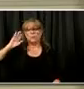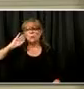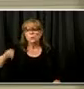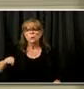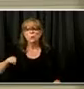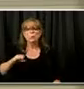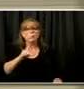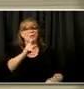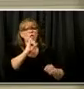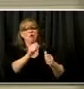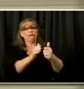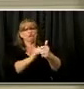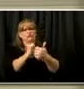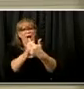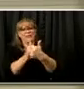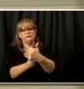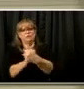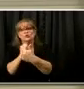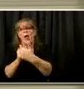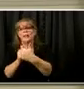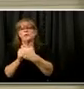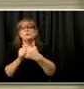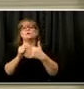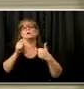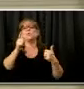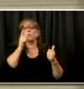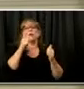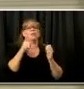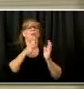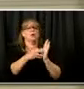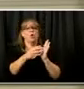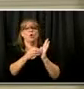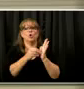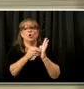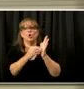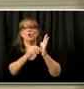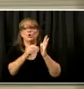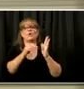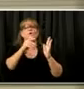wellness continuing to learn is vital during this pandemic but i do want to speak to parents and